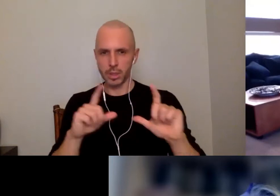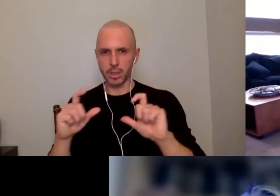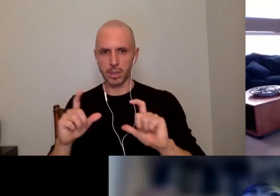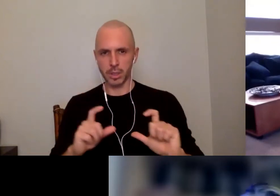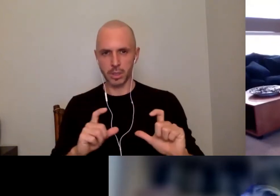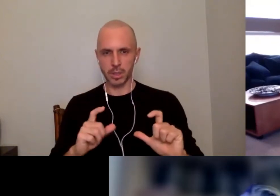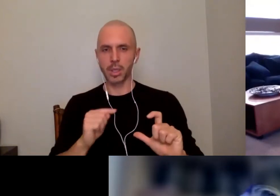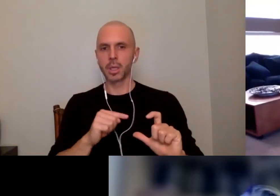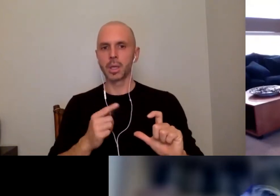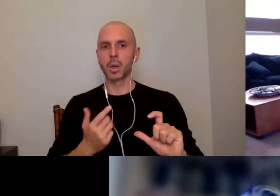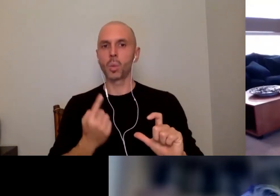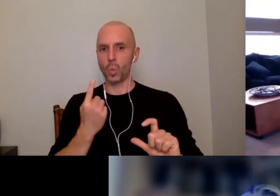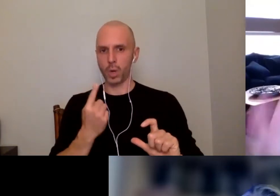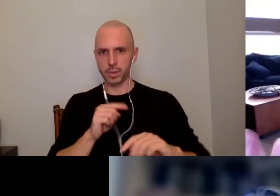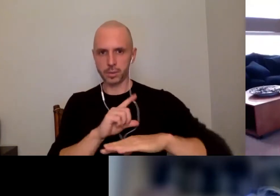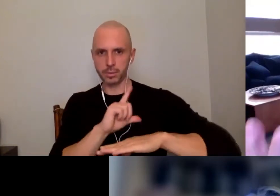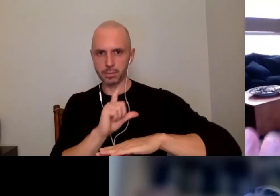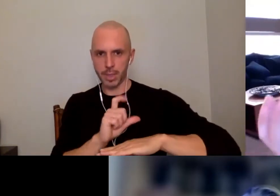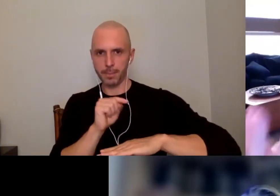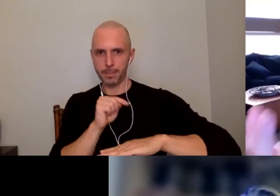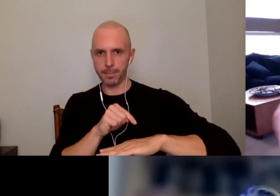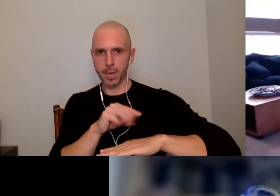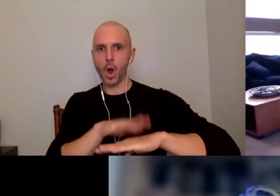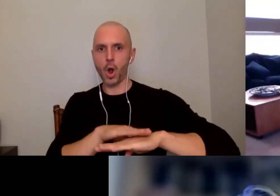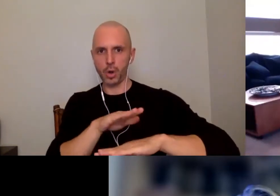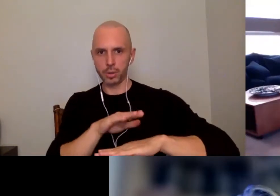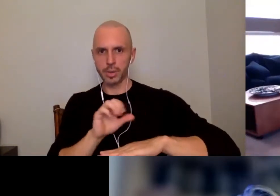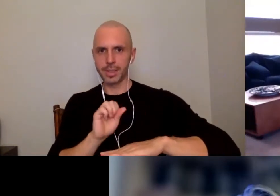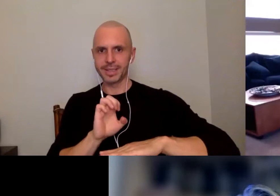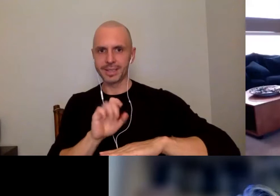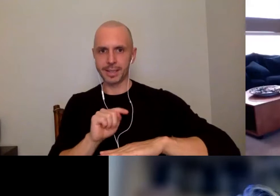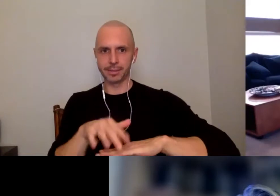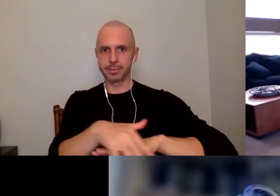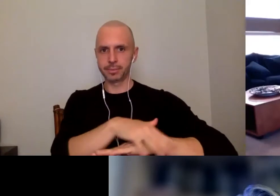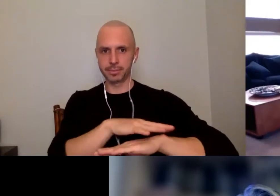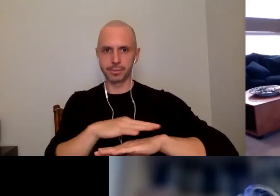making a short film and the other was specifically wanting to work with a group of indigenous iron